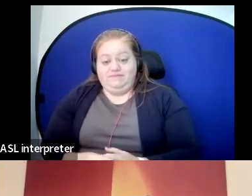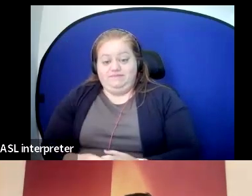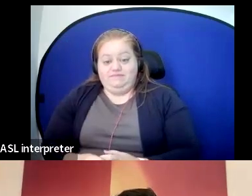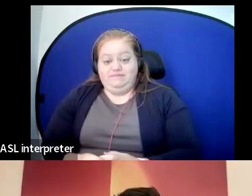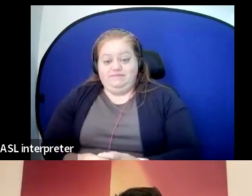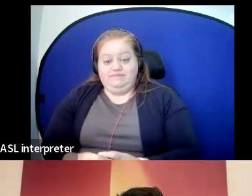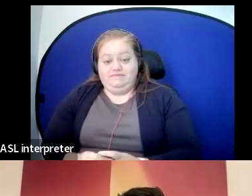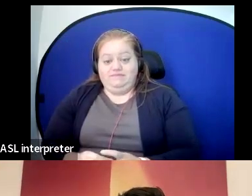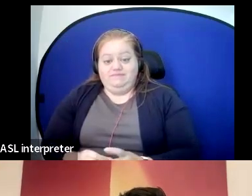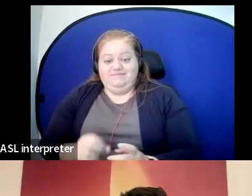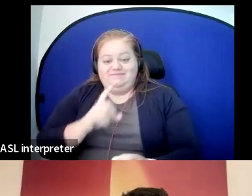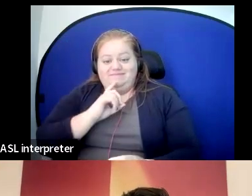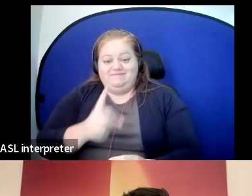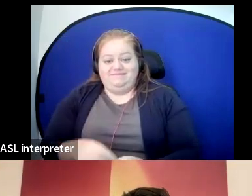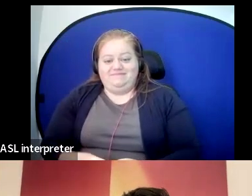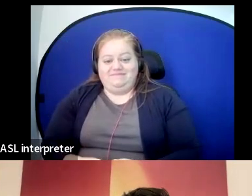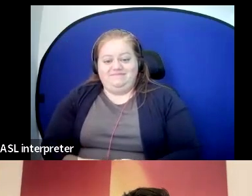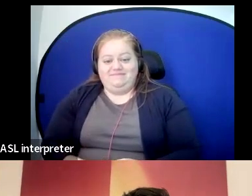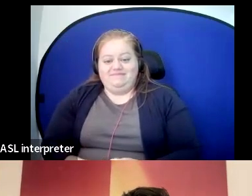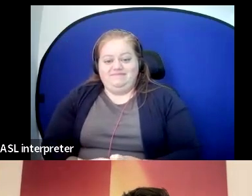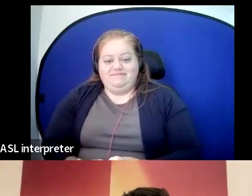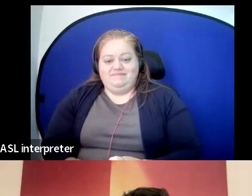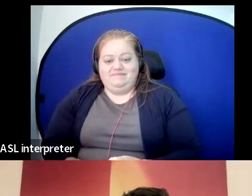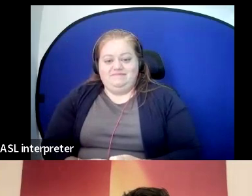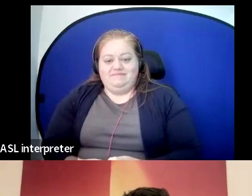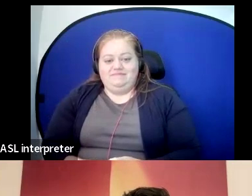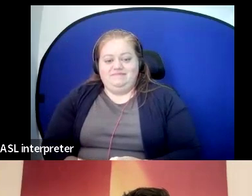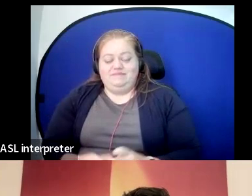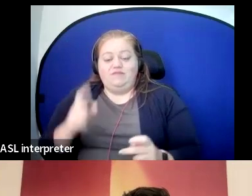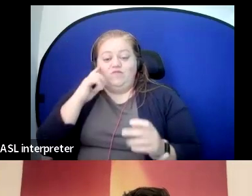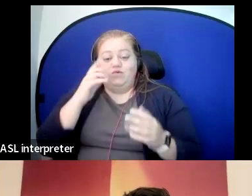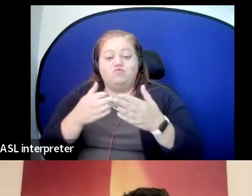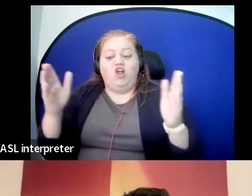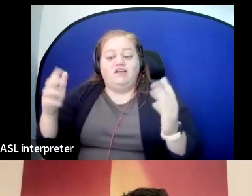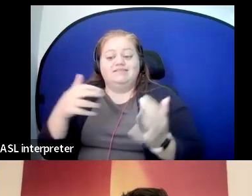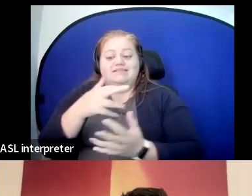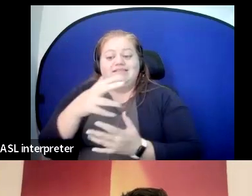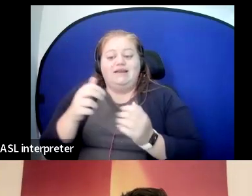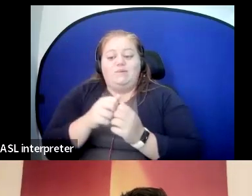Absolutely. So I think in broad society, the way AI is currently being used